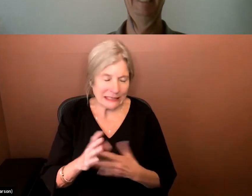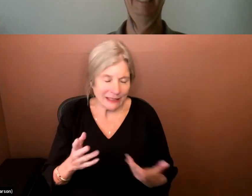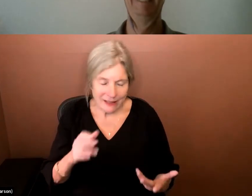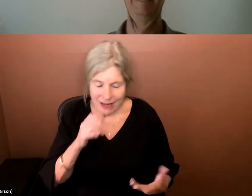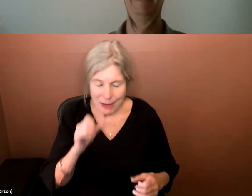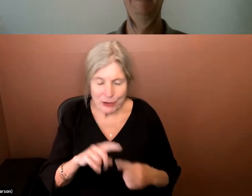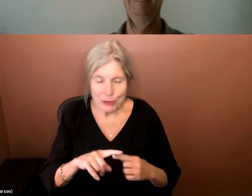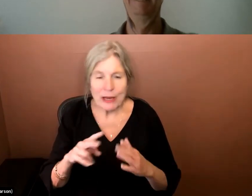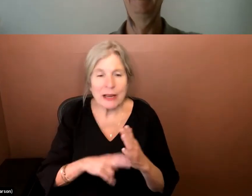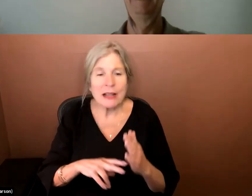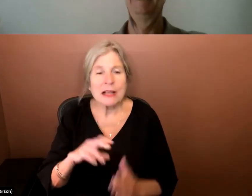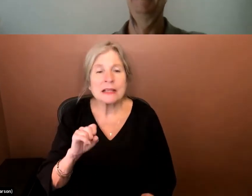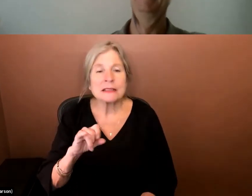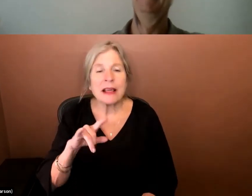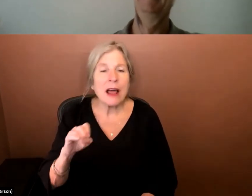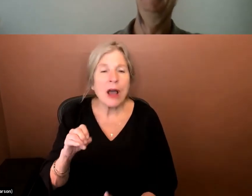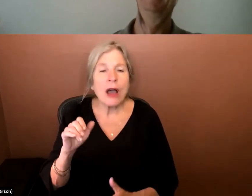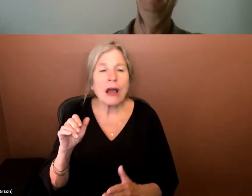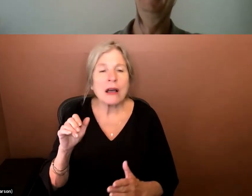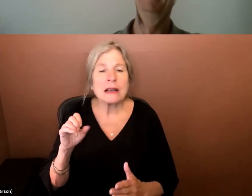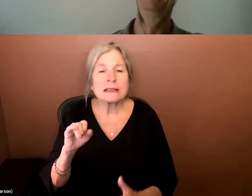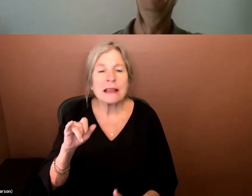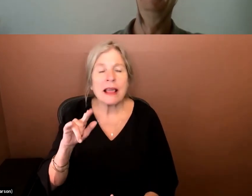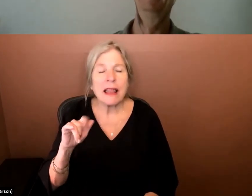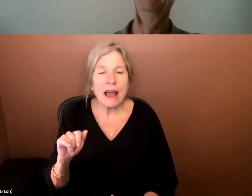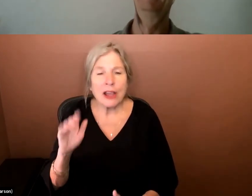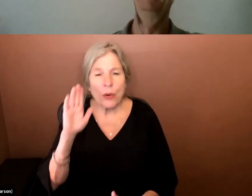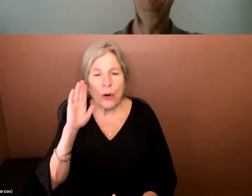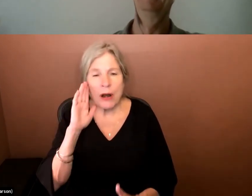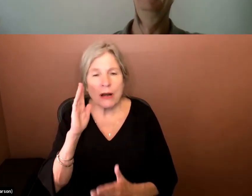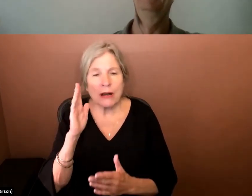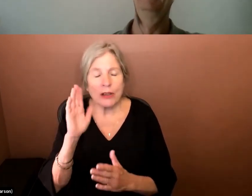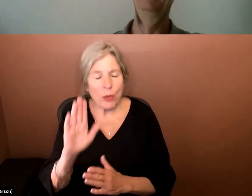your thoughts about kind of